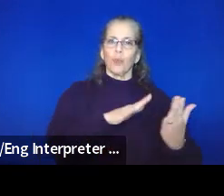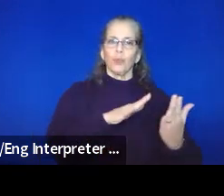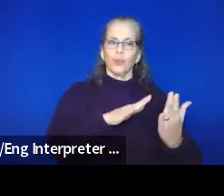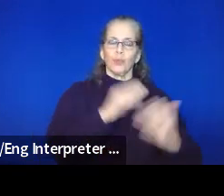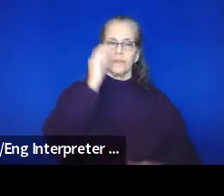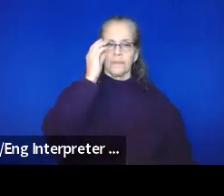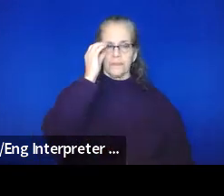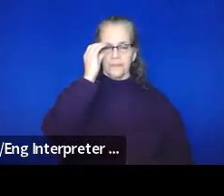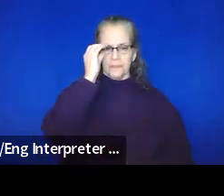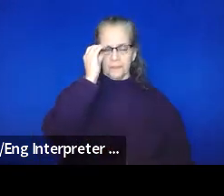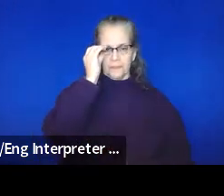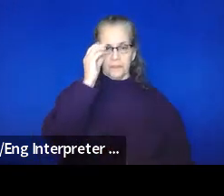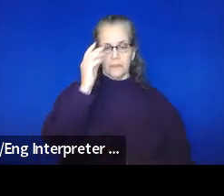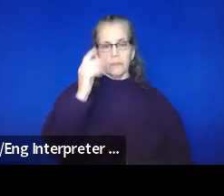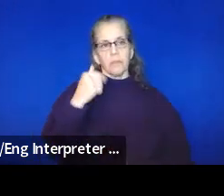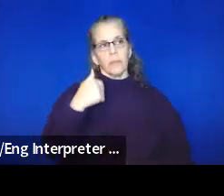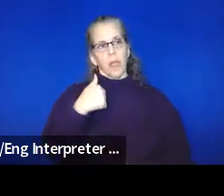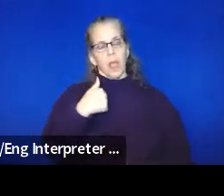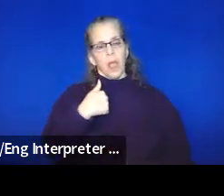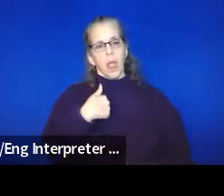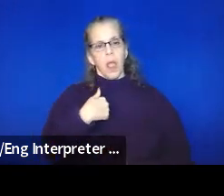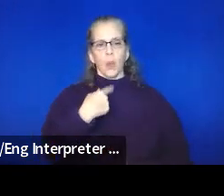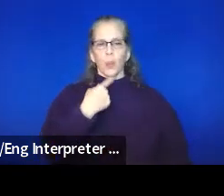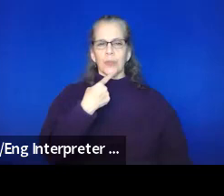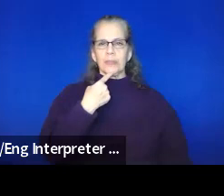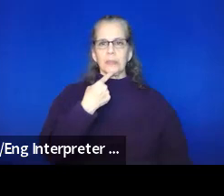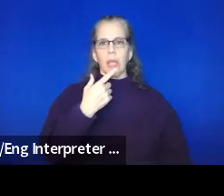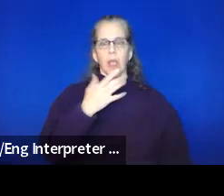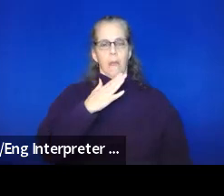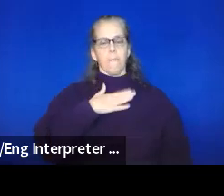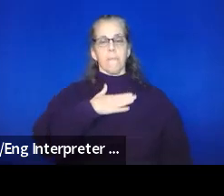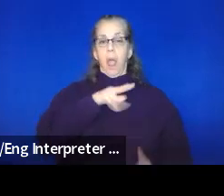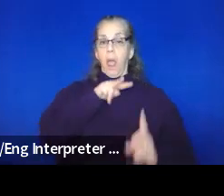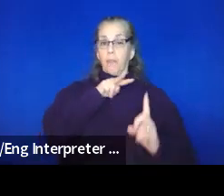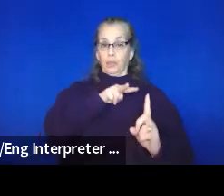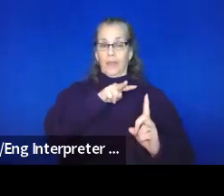And I will say this, as more of like a position statement: Neither cochlear implants nor sign